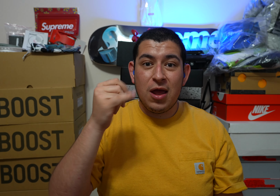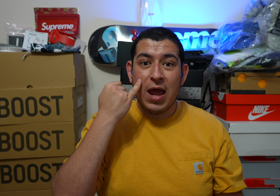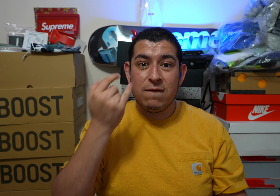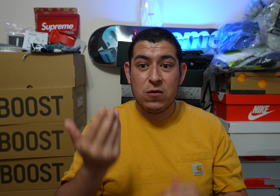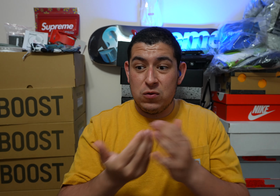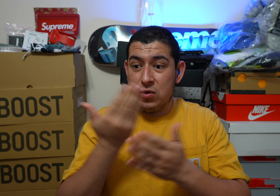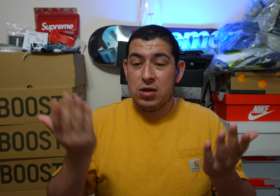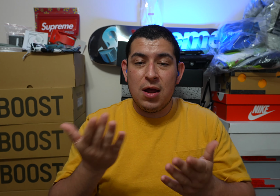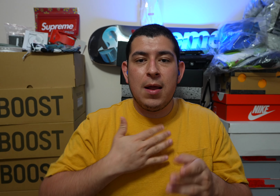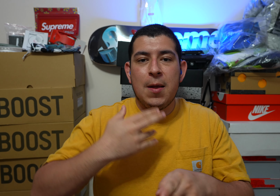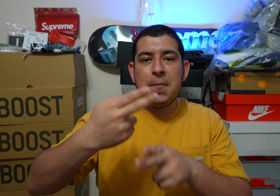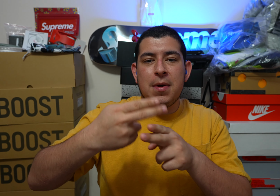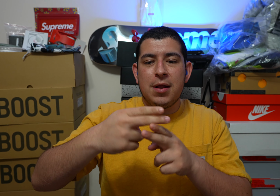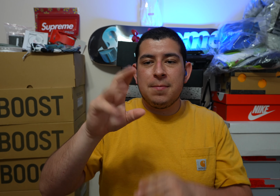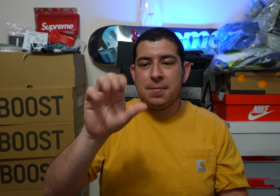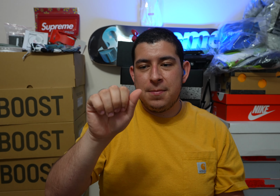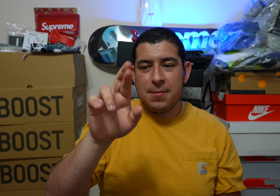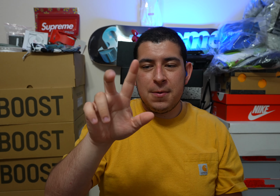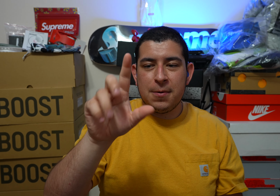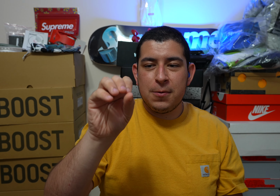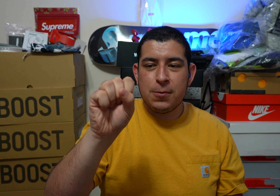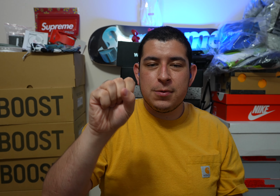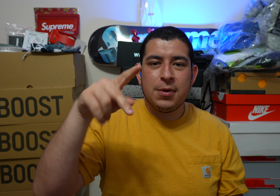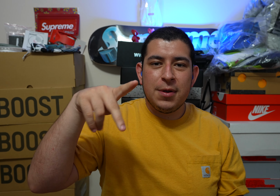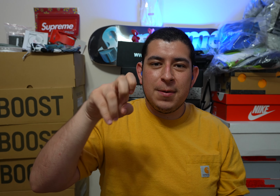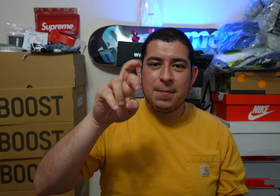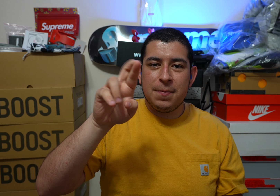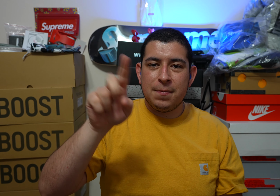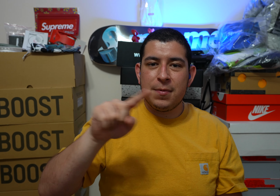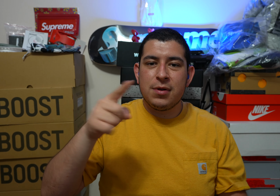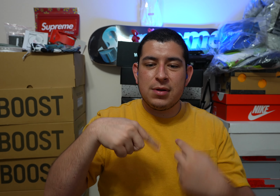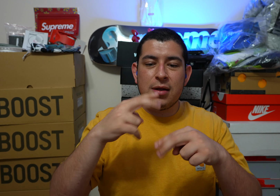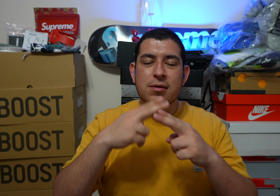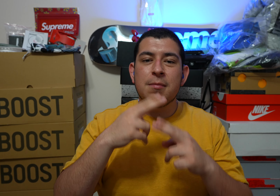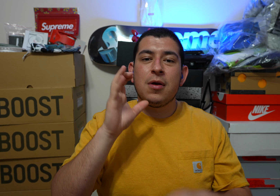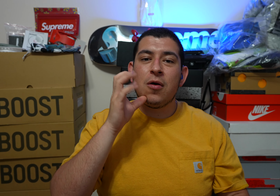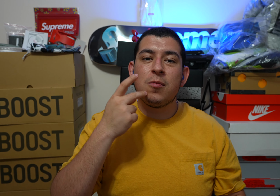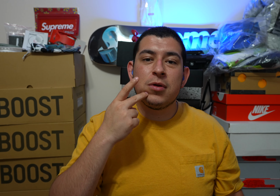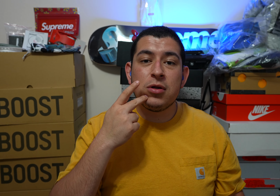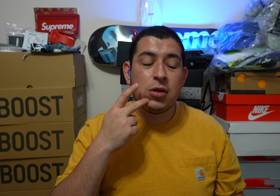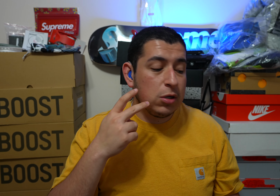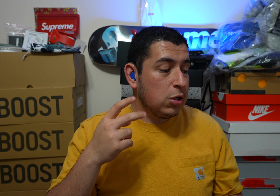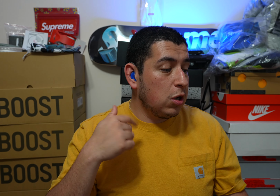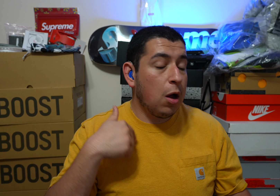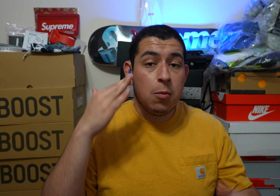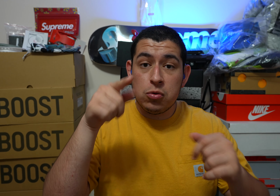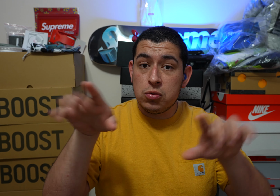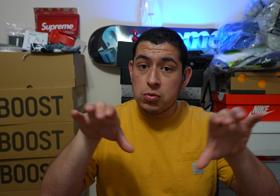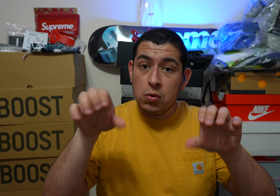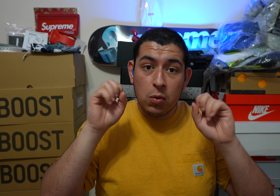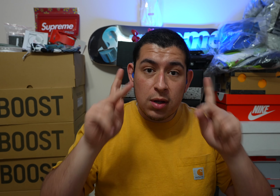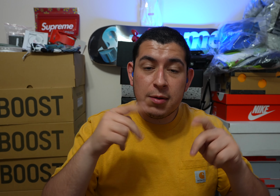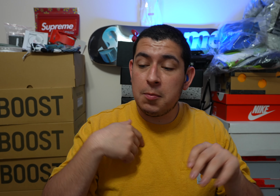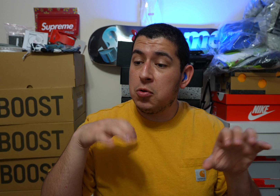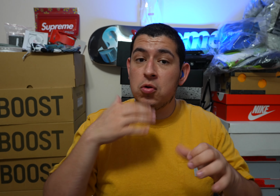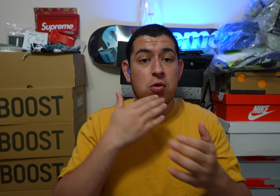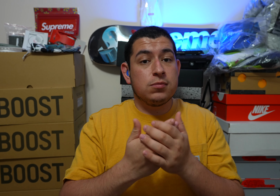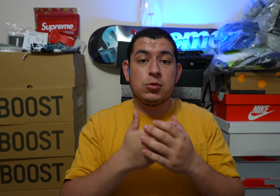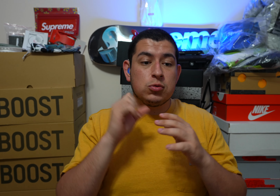If you are new here, my name is Carlos Perez [my sign name] I hope you guys are doing very well. I am good too.